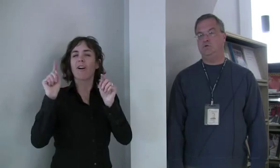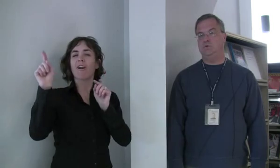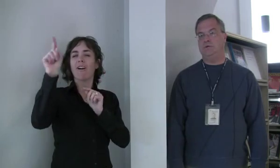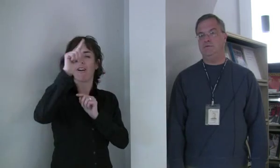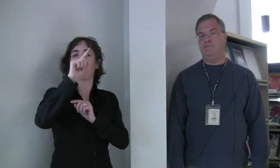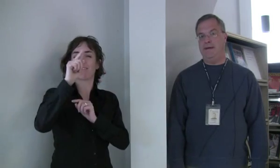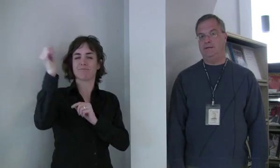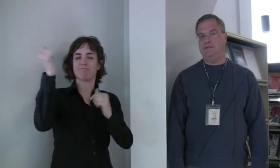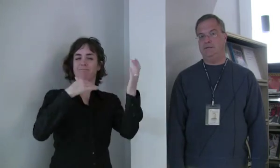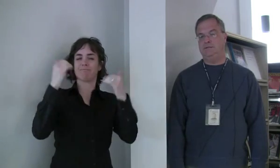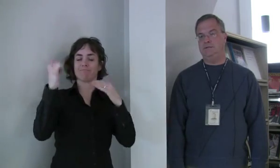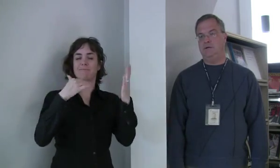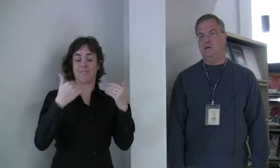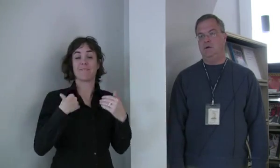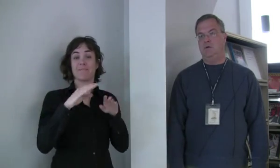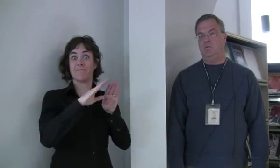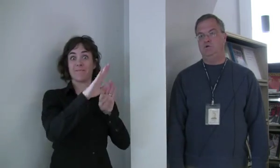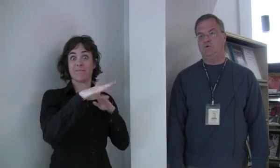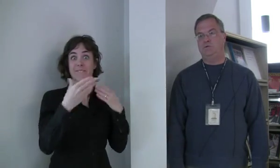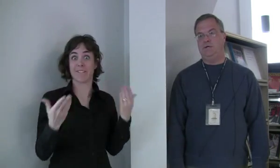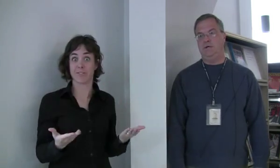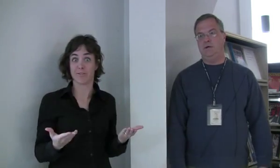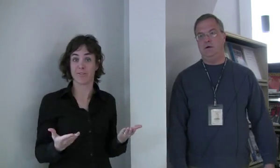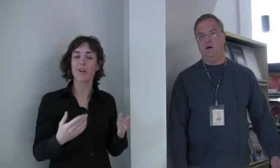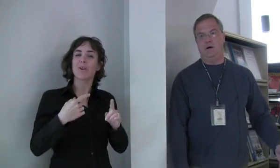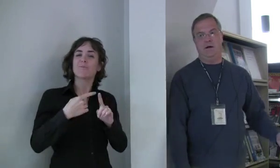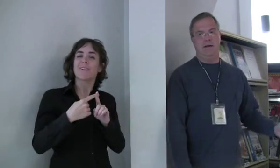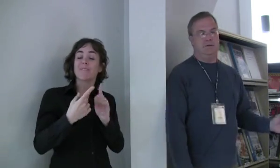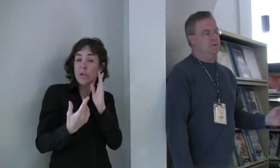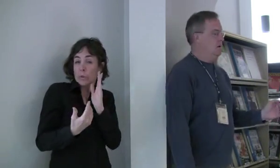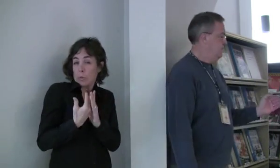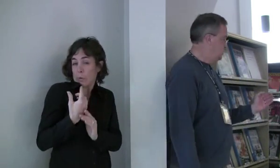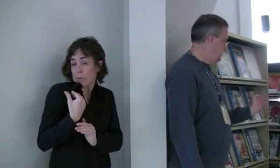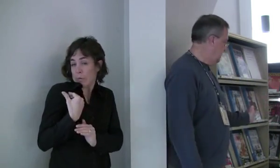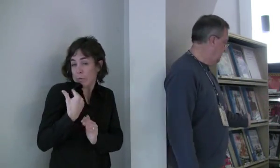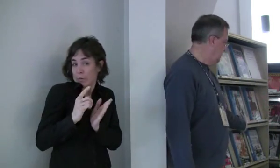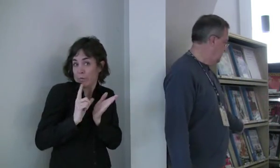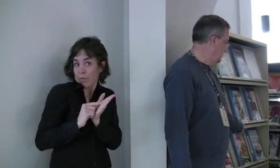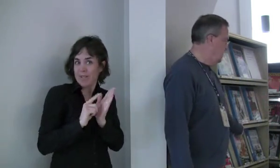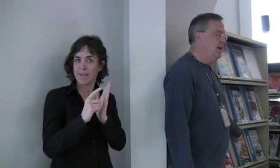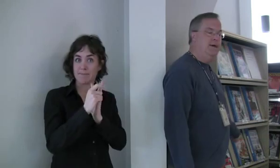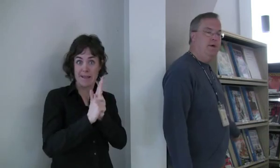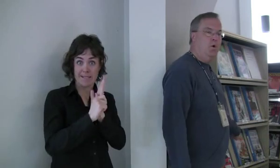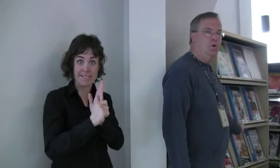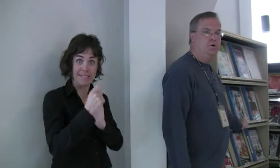We have current issues of magazines. We keep the current copy